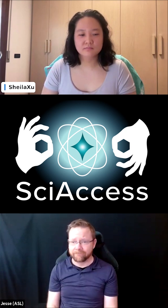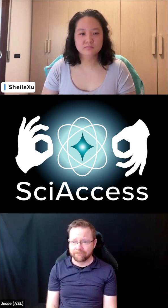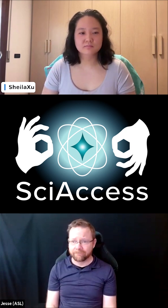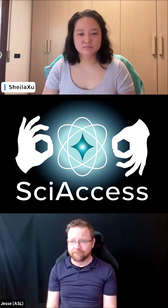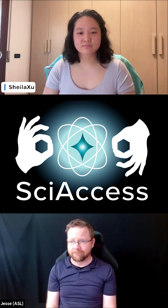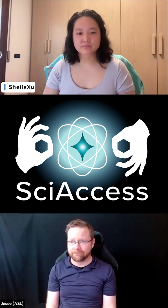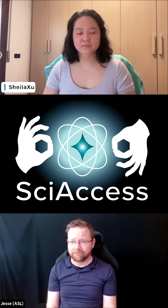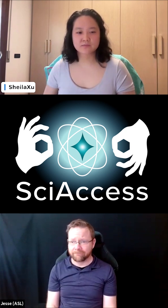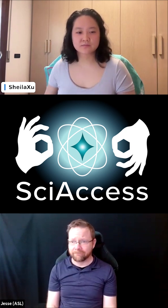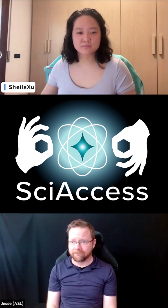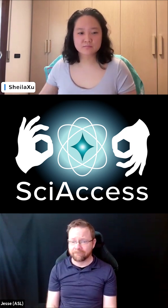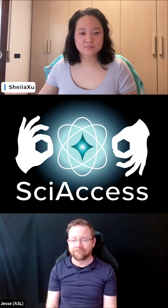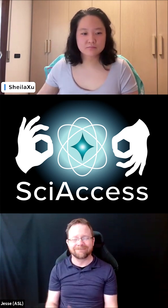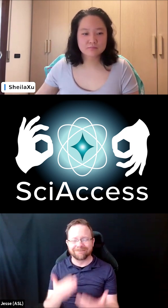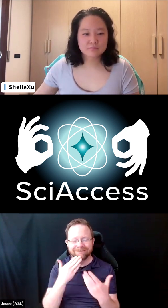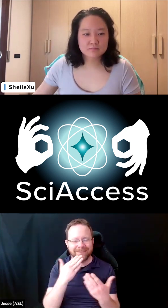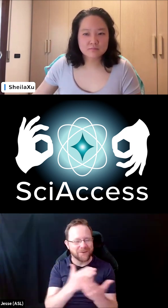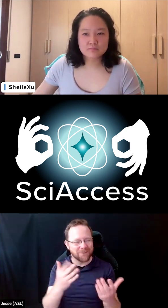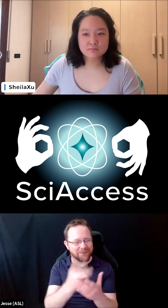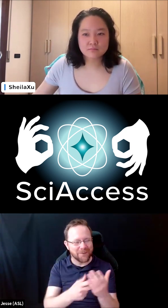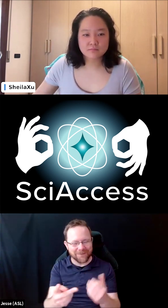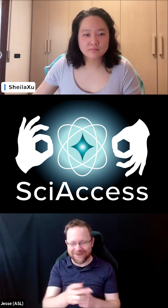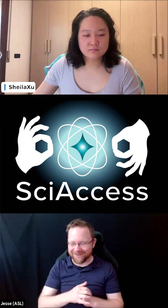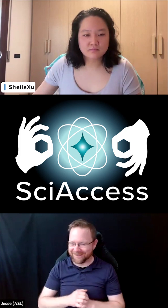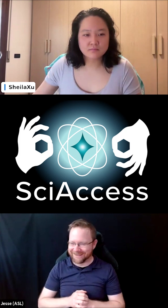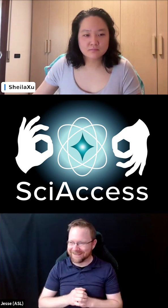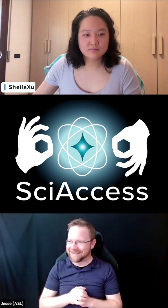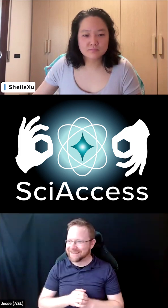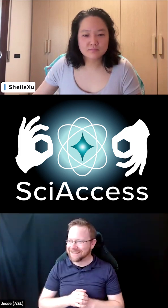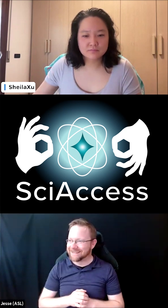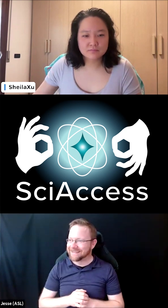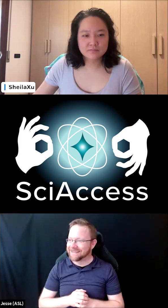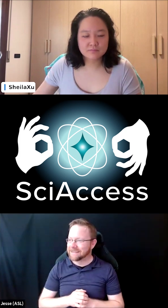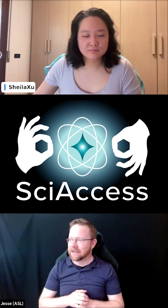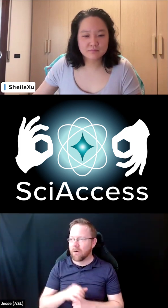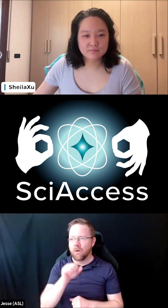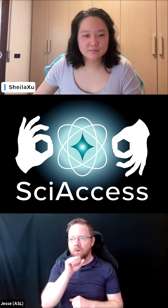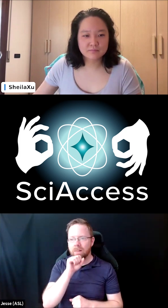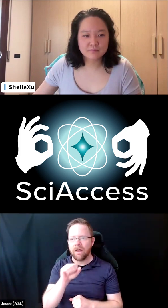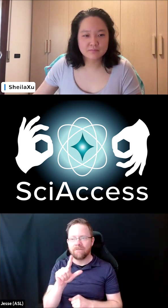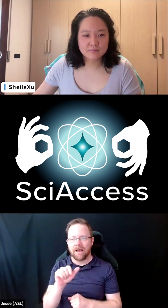And I love Alberto's message in the chat of yay to Amanda